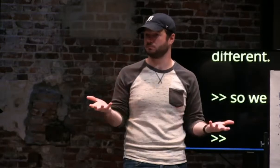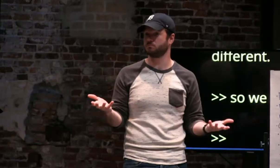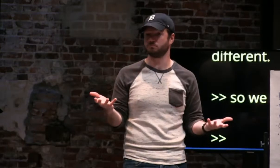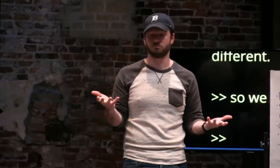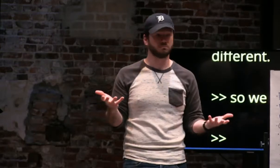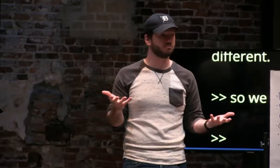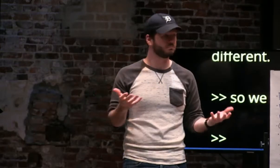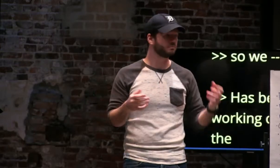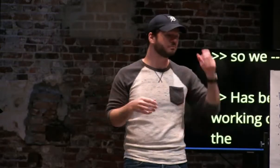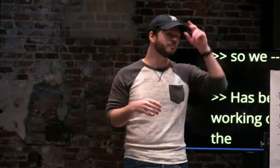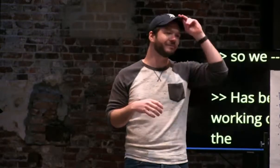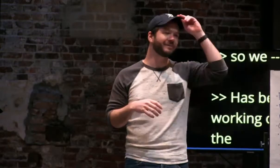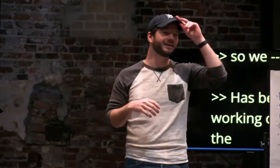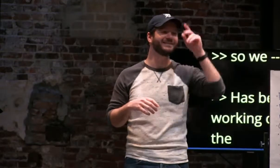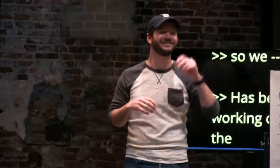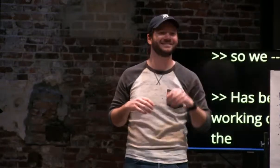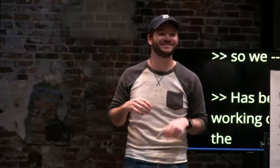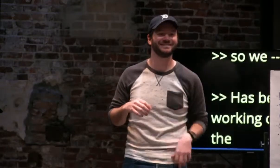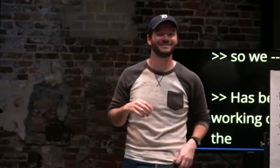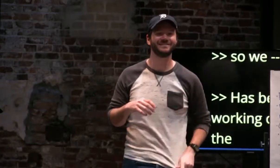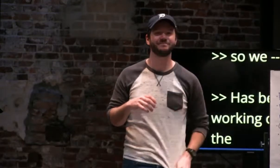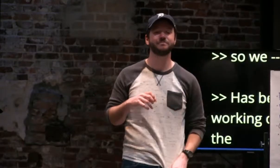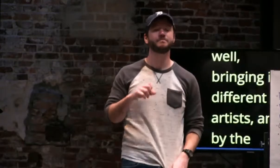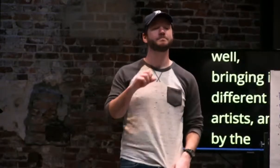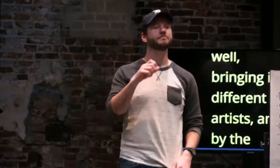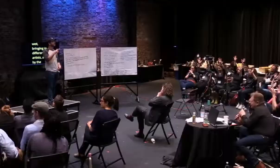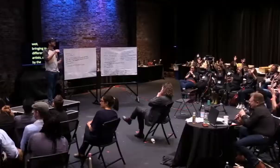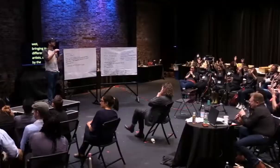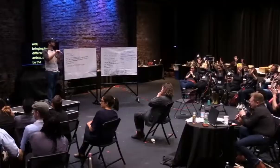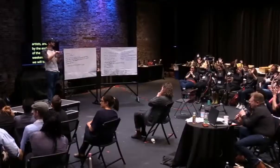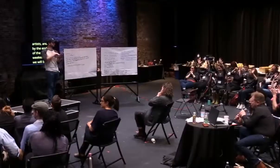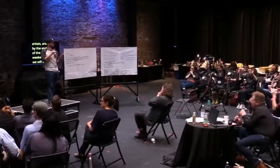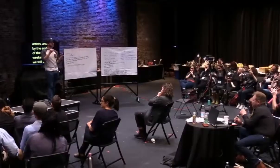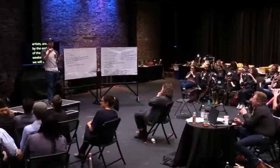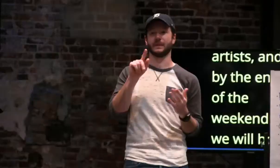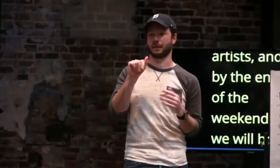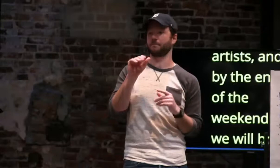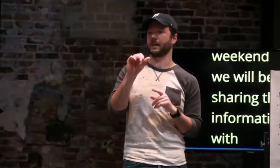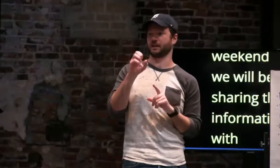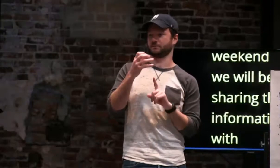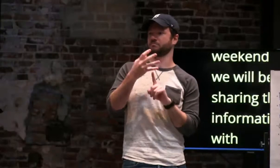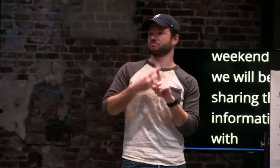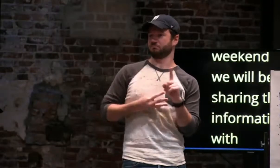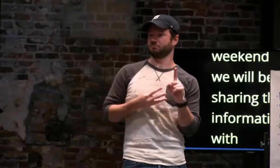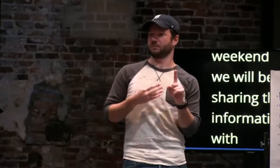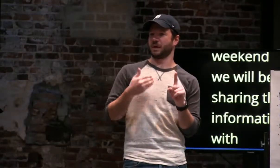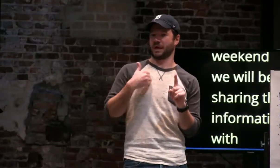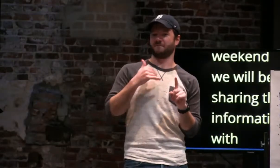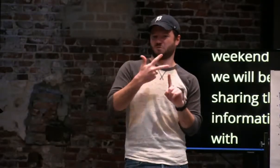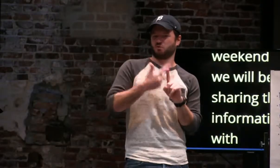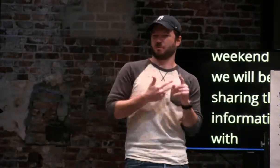In terms of our access to that database. (audience clapping)